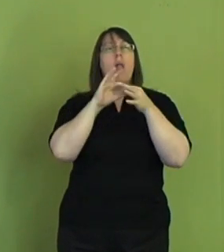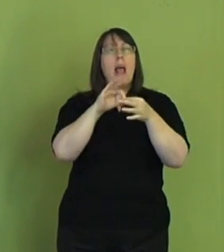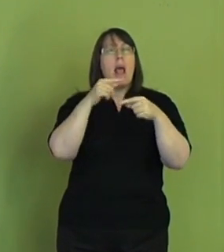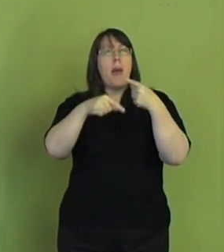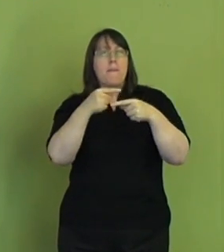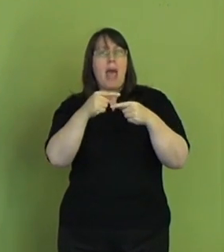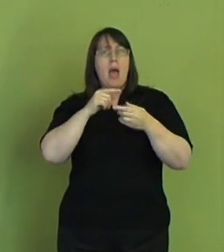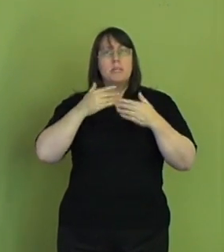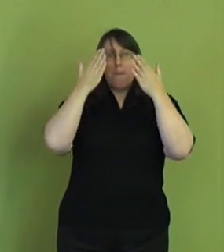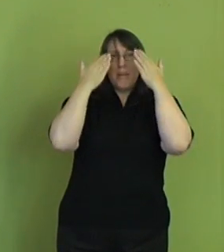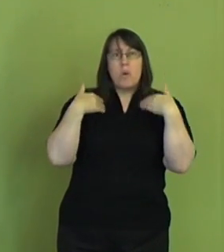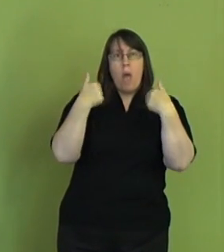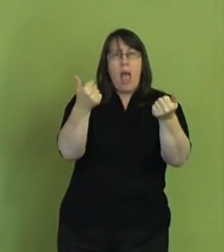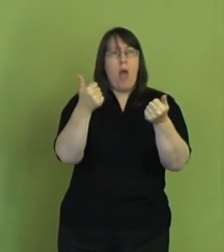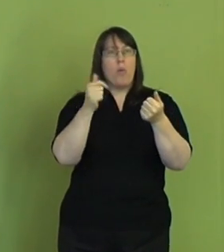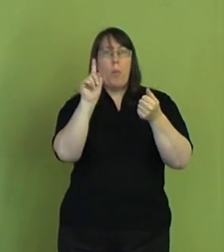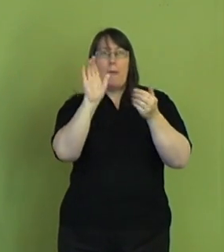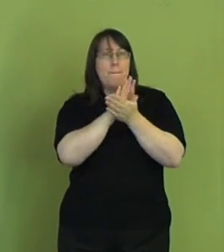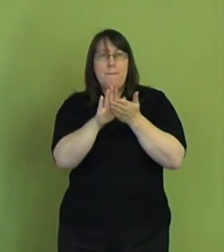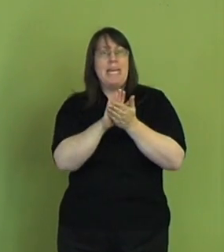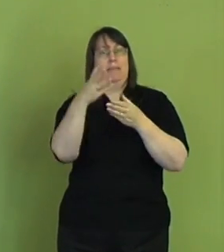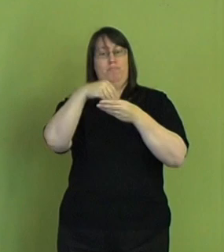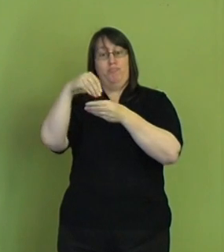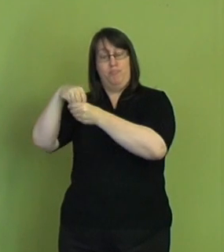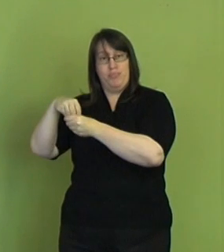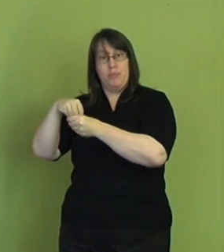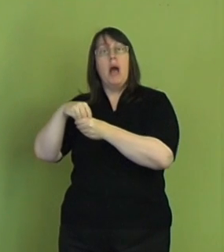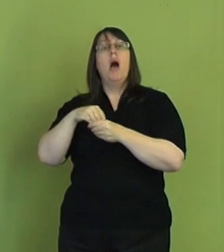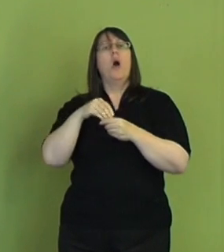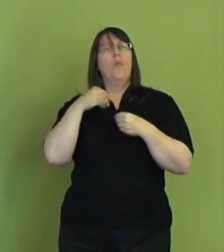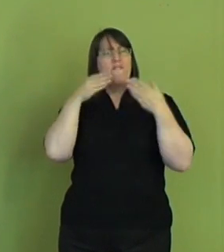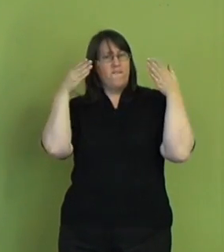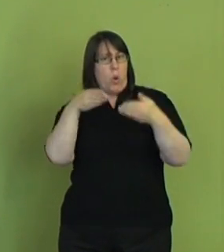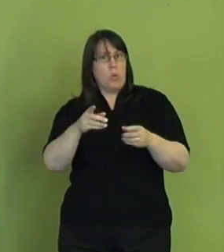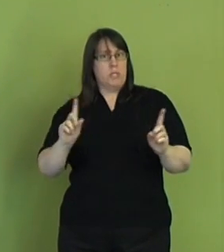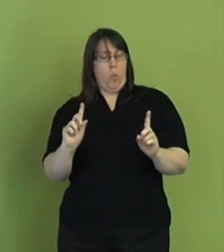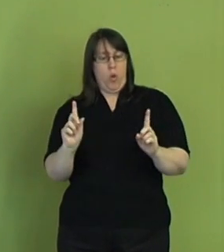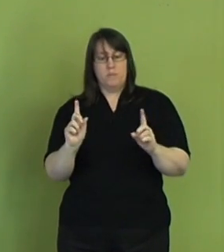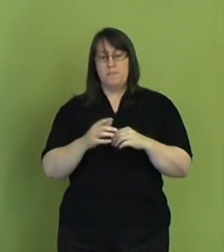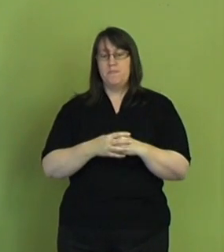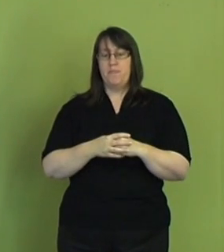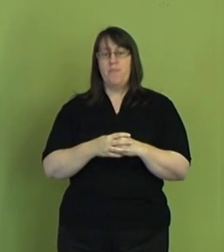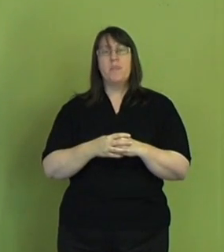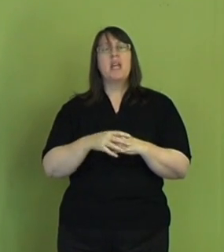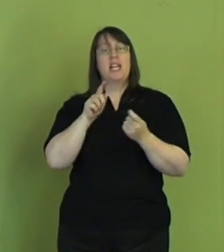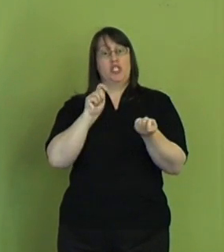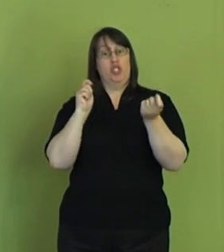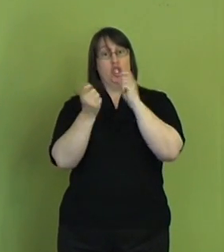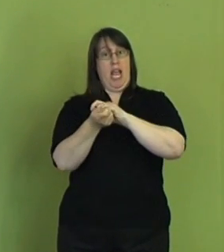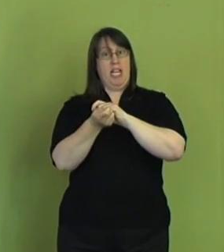one of the key learning areas that we concentrated on very strongly was that in relation to change, loss, and grief.